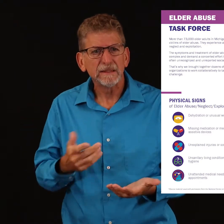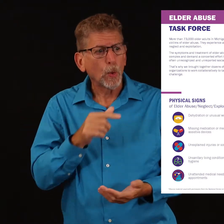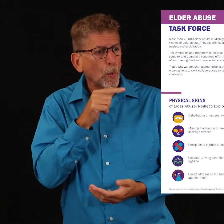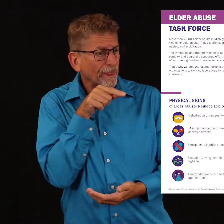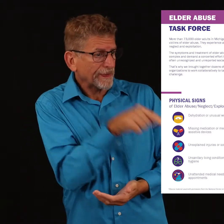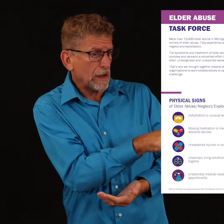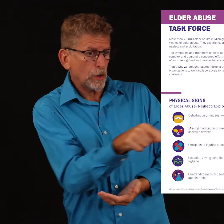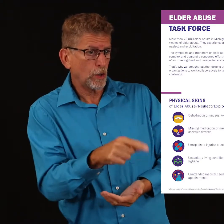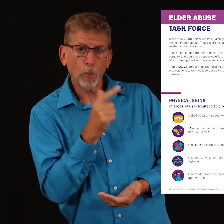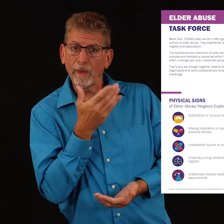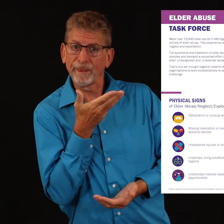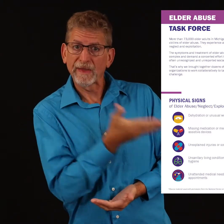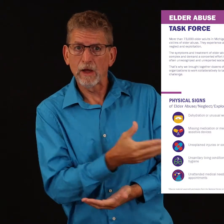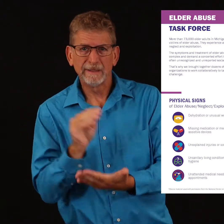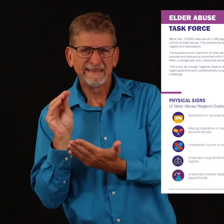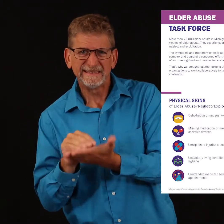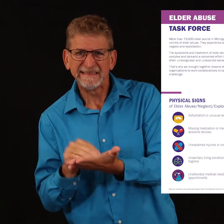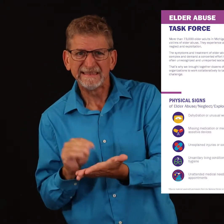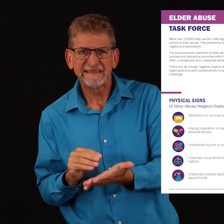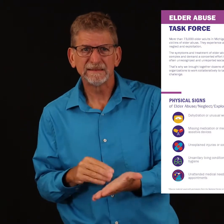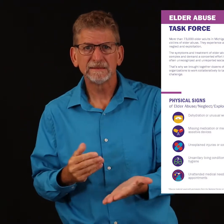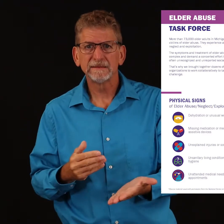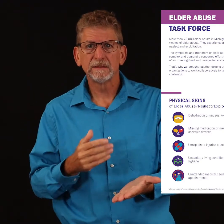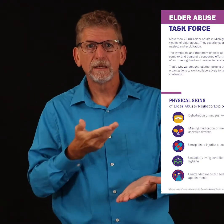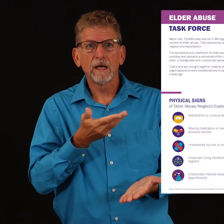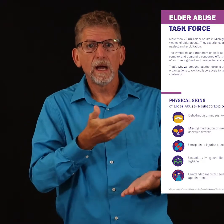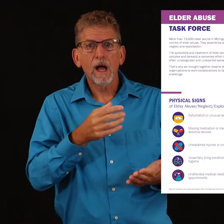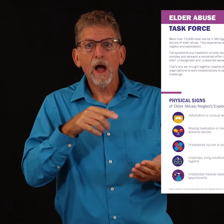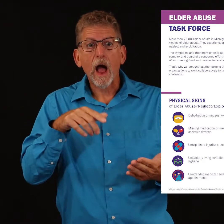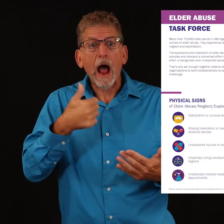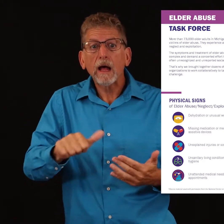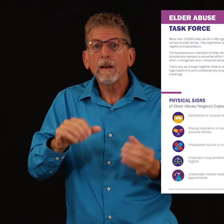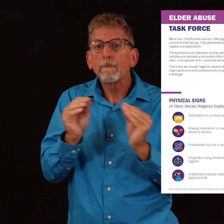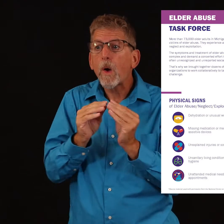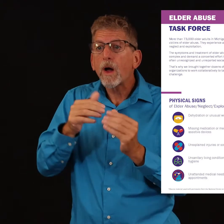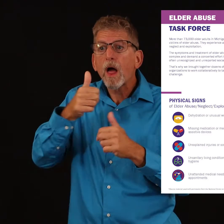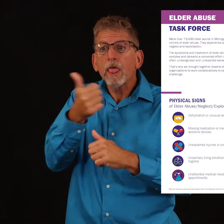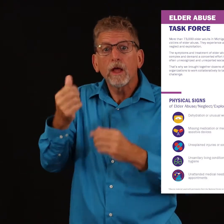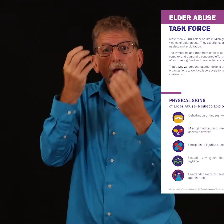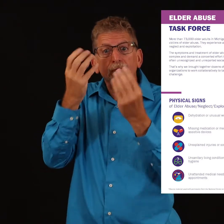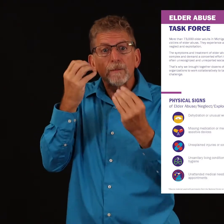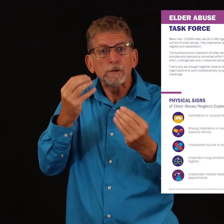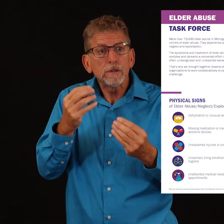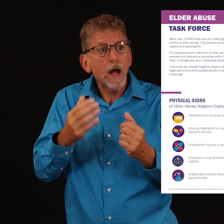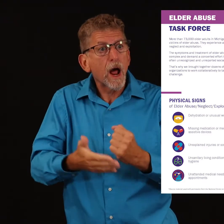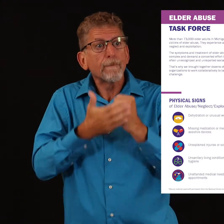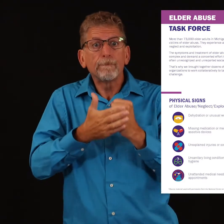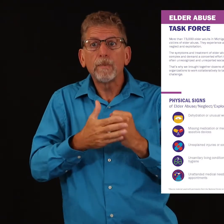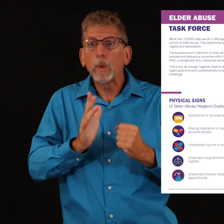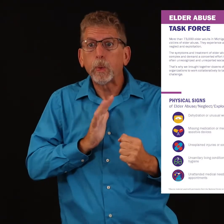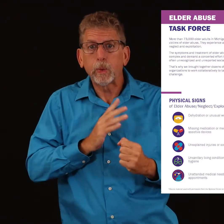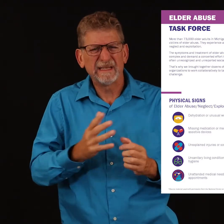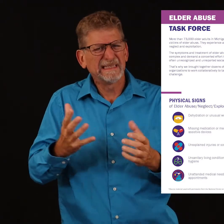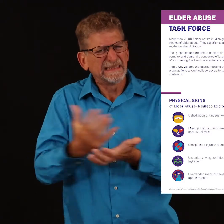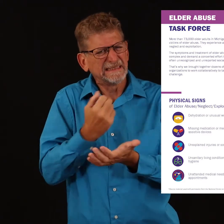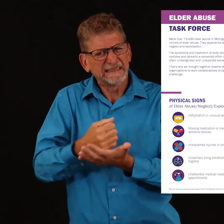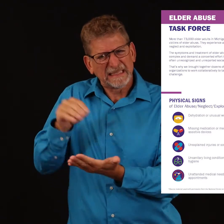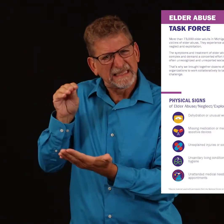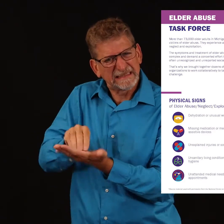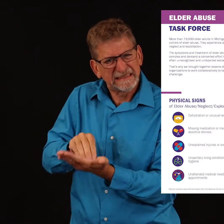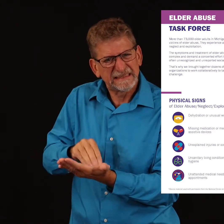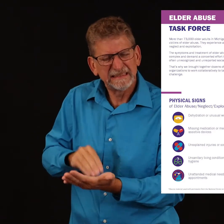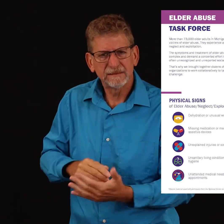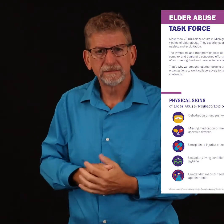who was present, and any further information that may be of assistance.